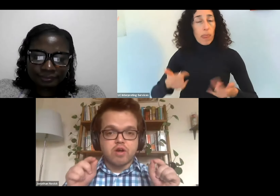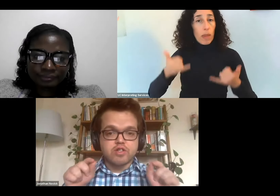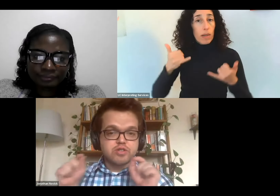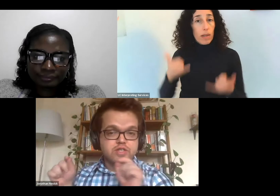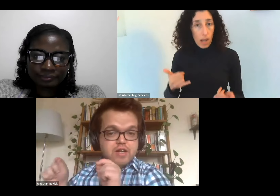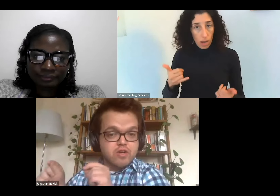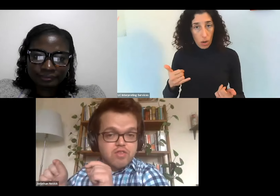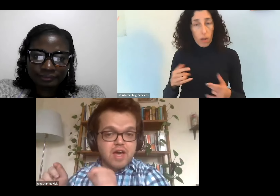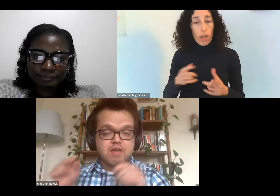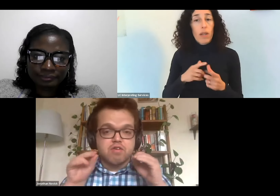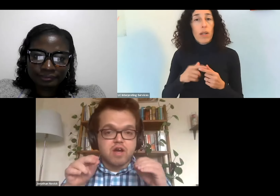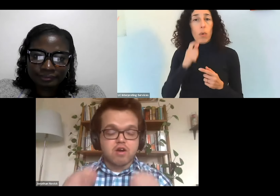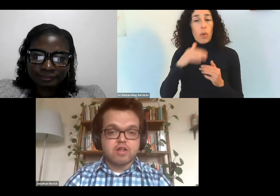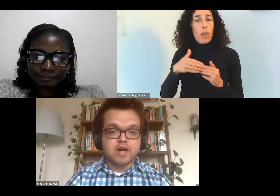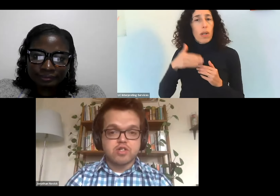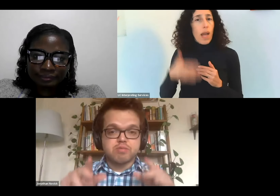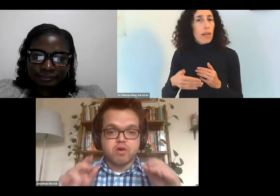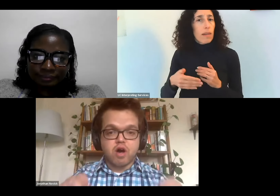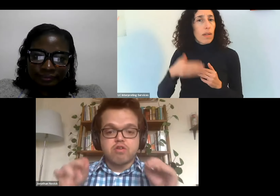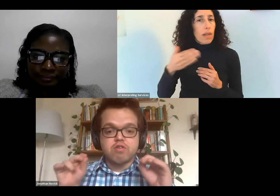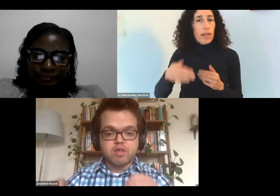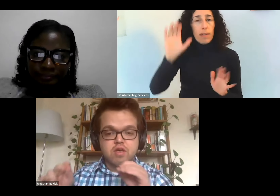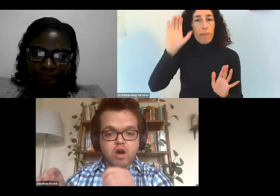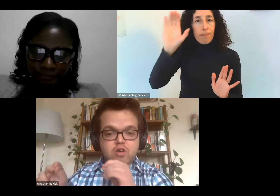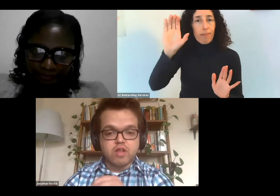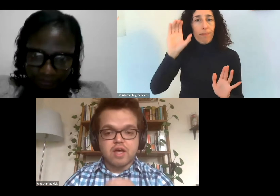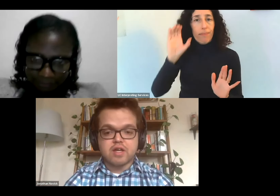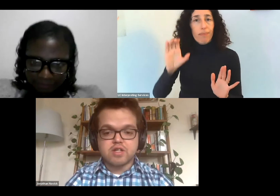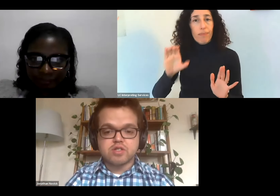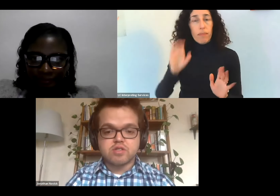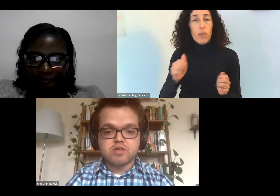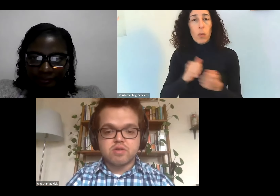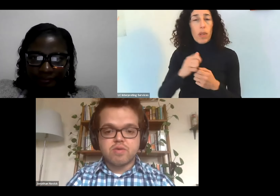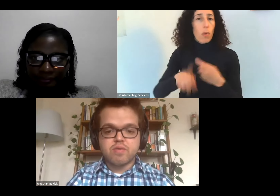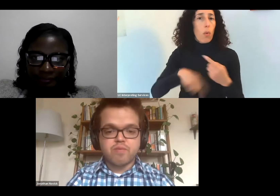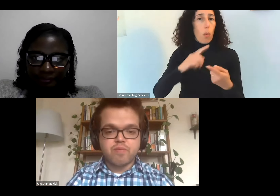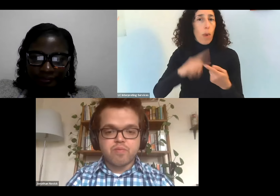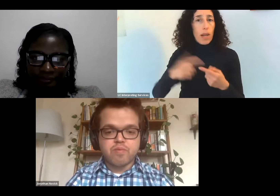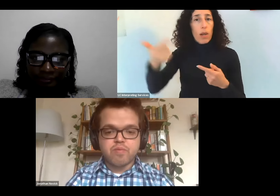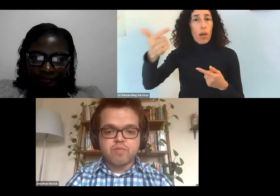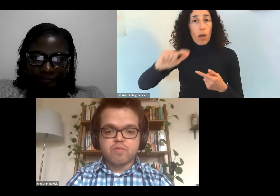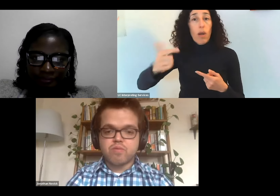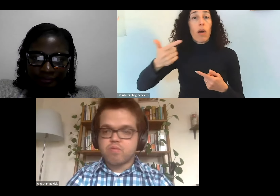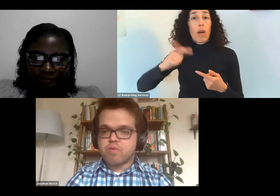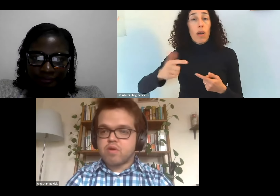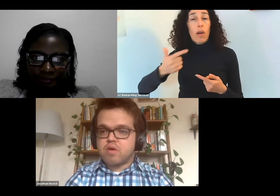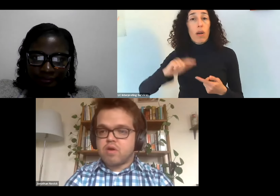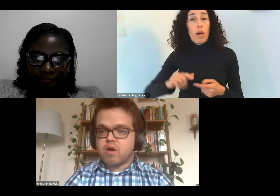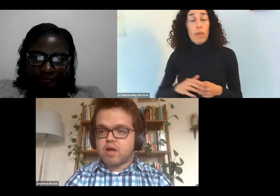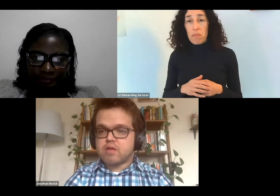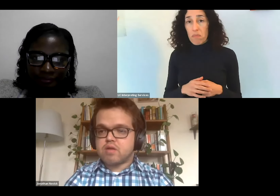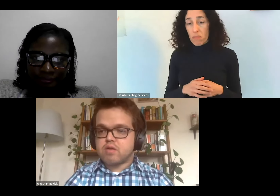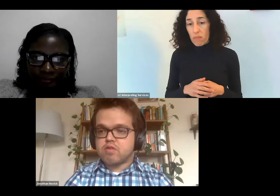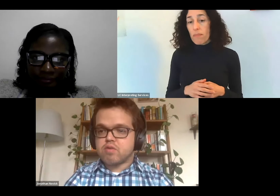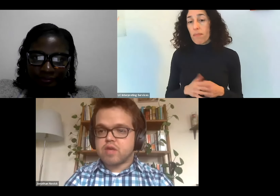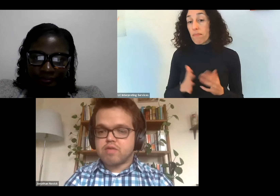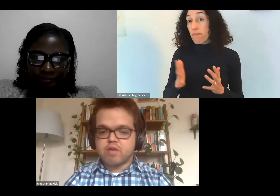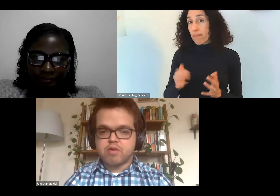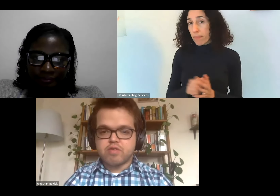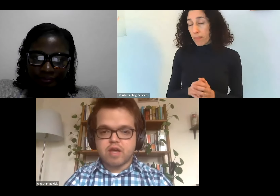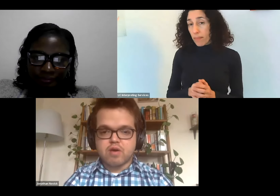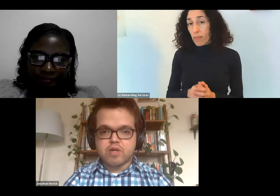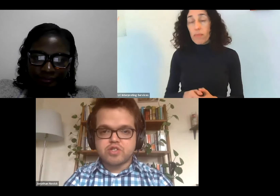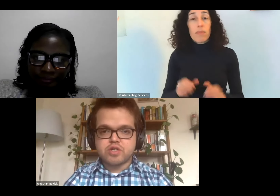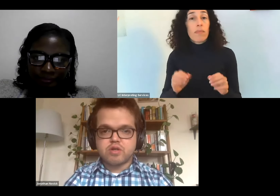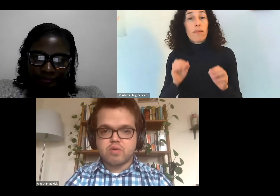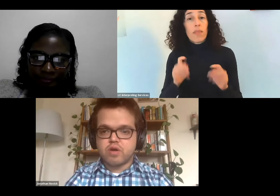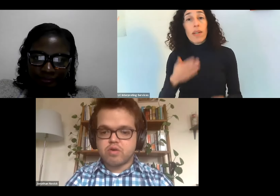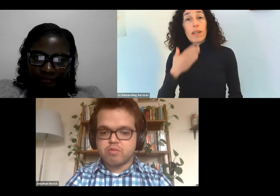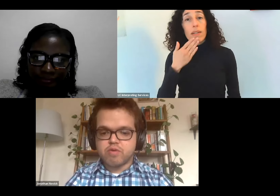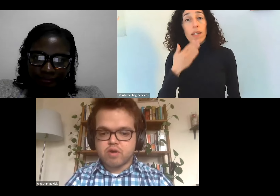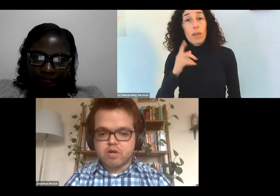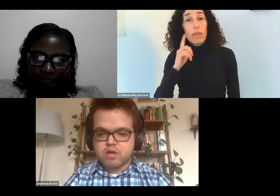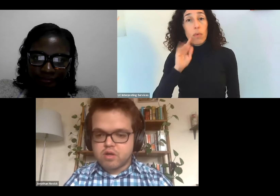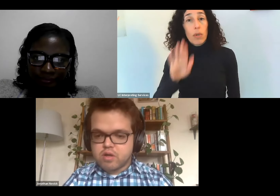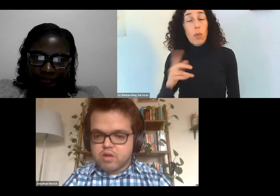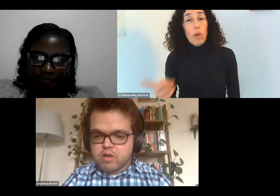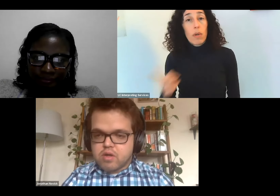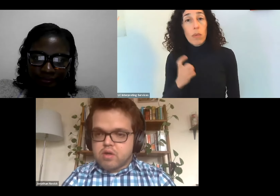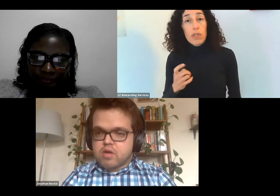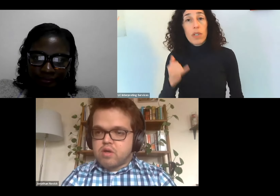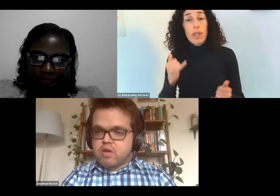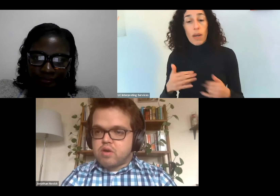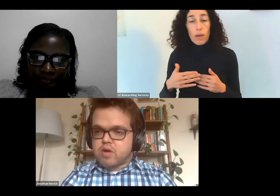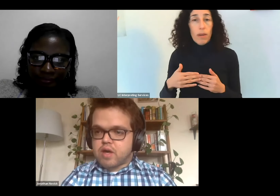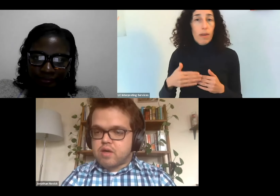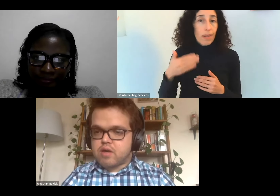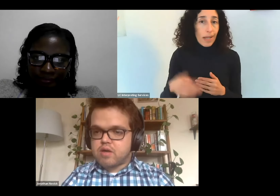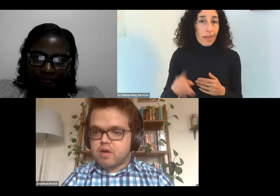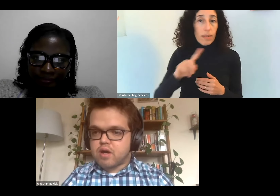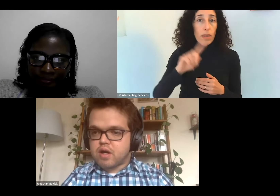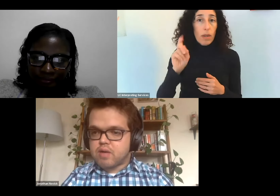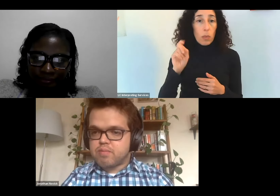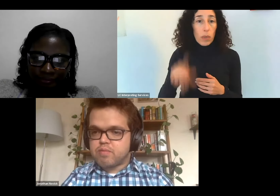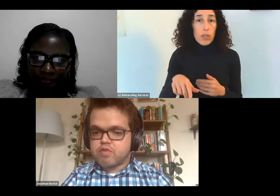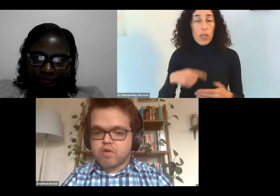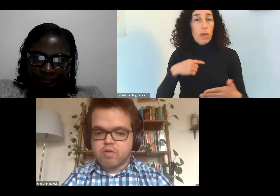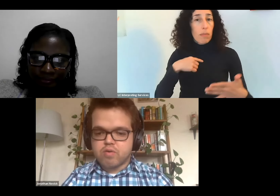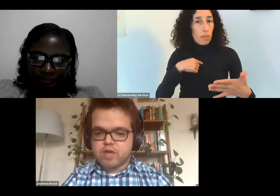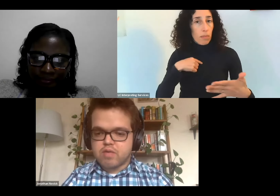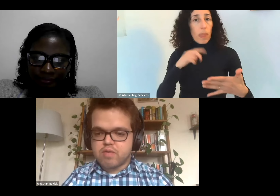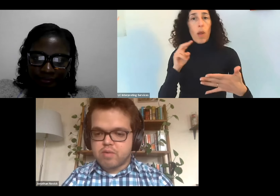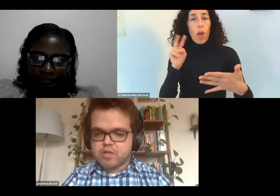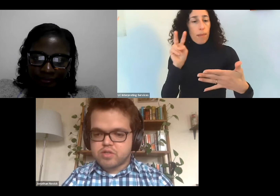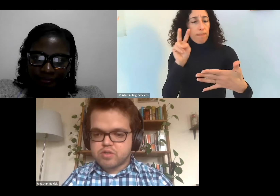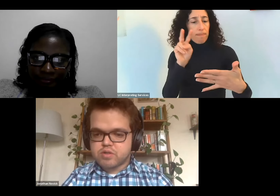I put the link in the chat. If you visit this page it says not only who is currently eligible but it gives a projection for upcoming eligibility and when to expect. We encourage you to take a look at that if you're not currently eligible under the current underlying conditions. Thank you very much for that question. We are going to move on. (.